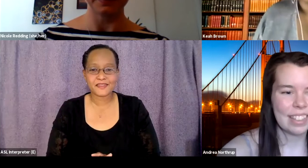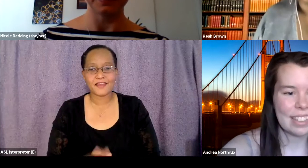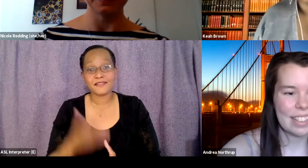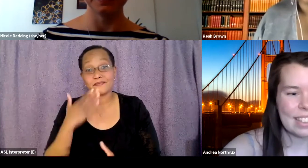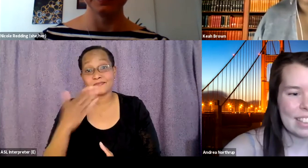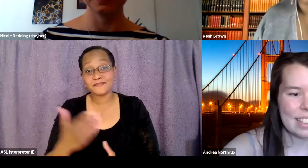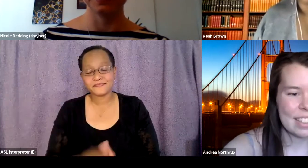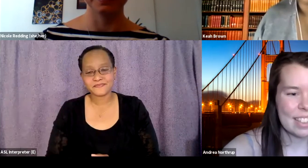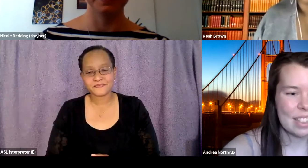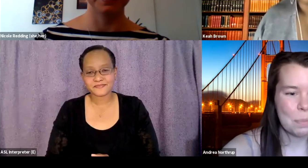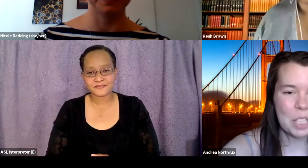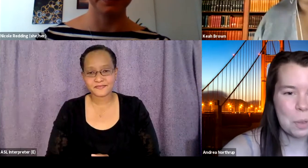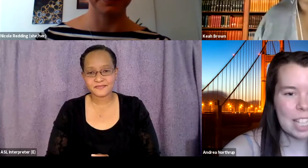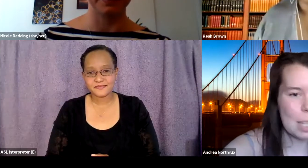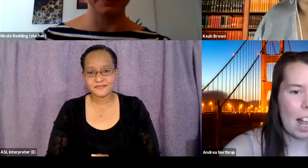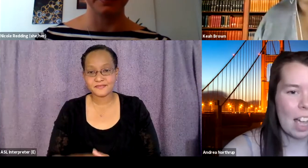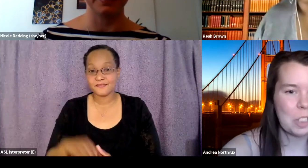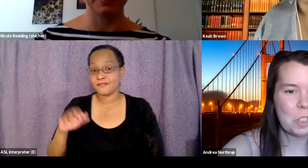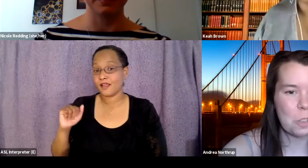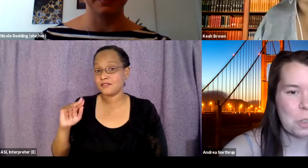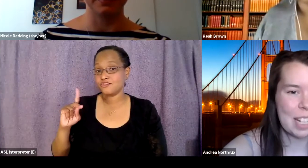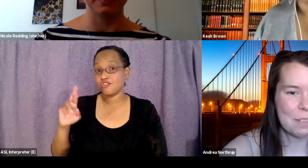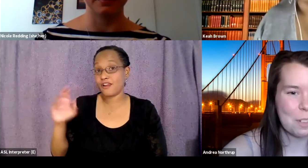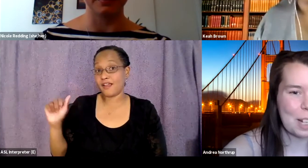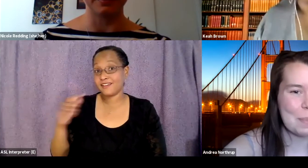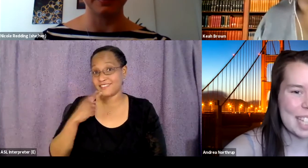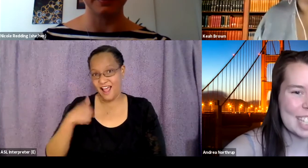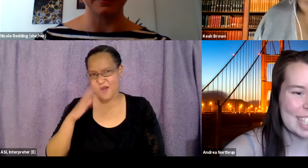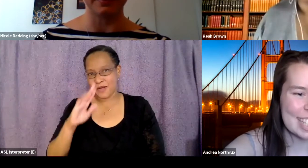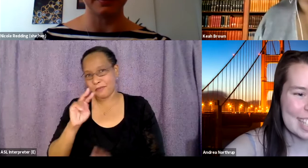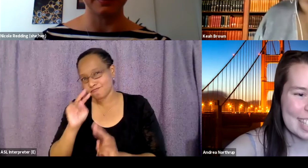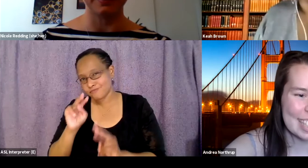Andrea Northrup: me too many keep an eye on your social media for recommendation.